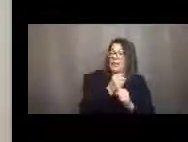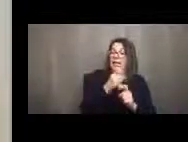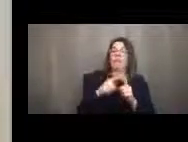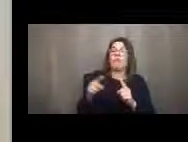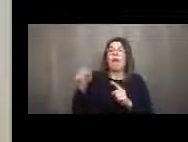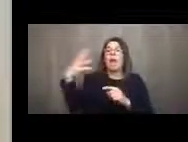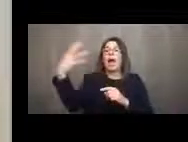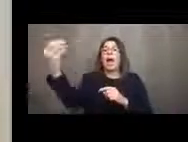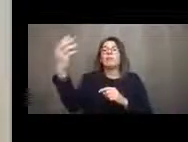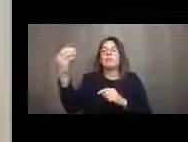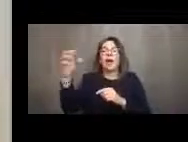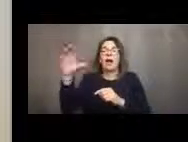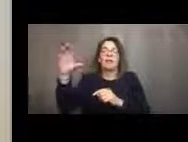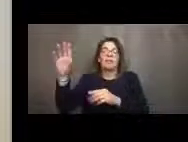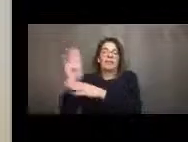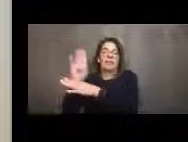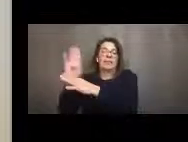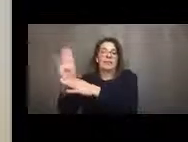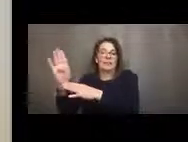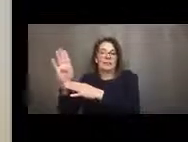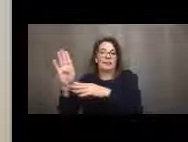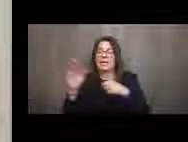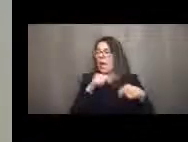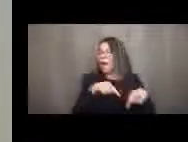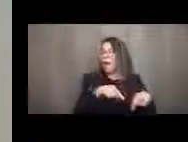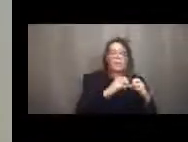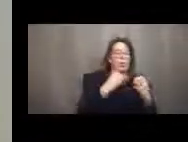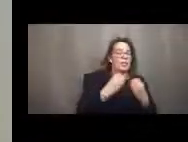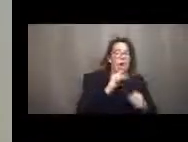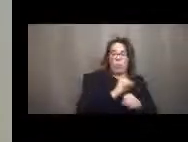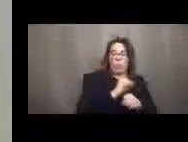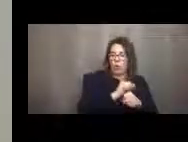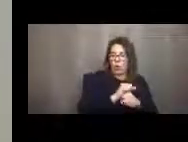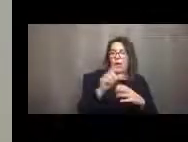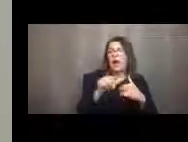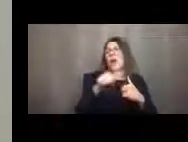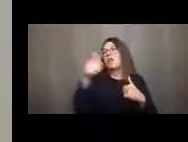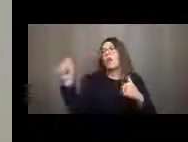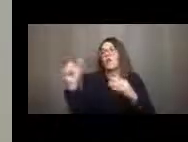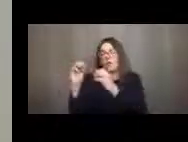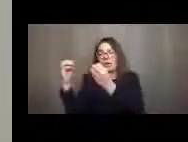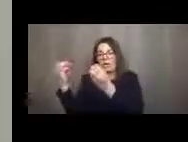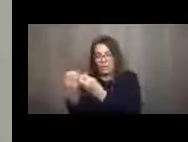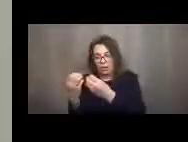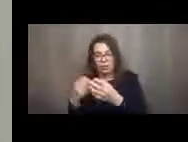outside the organization in which I work. So, basically, what I want to emphasize also is